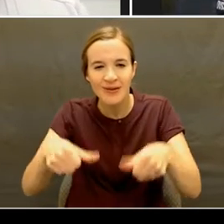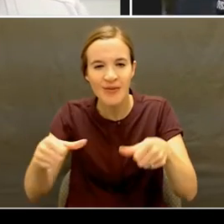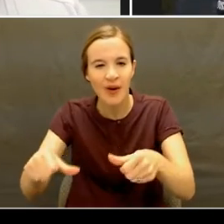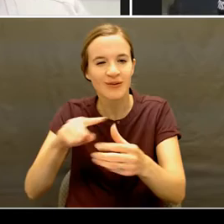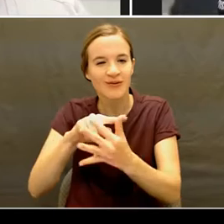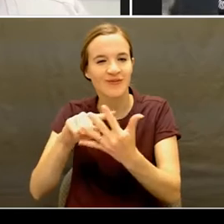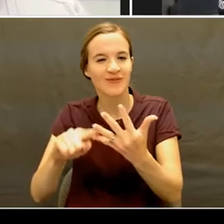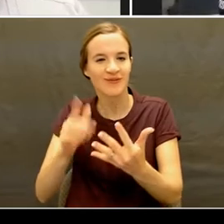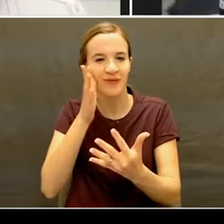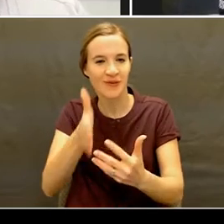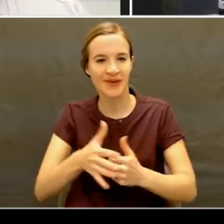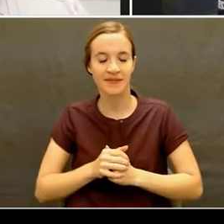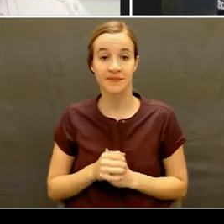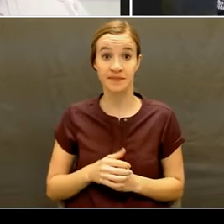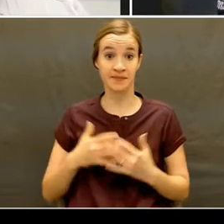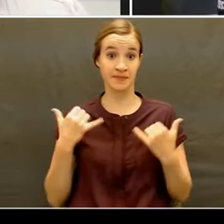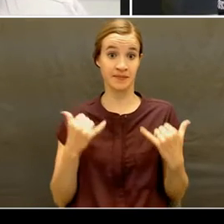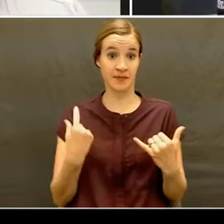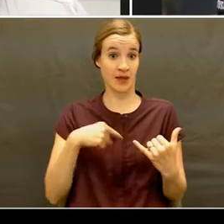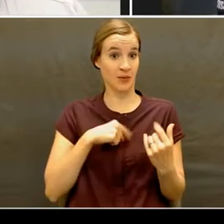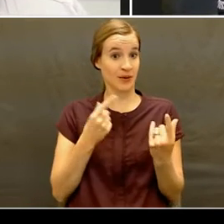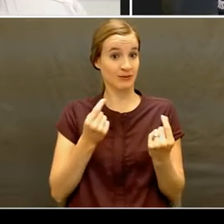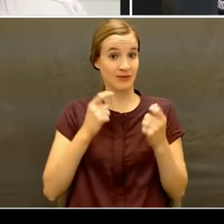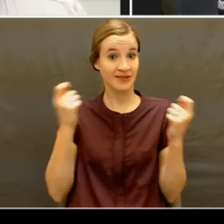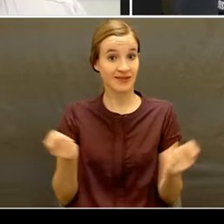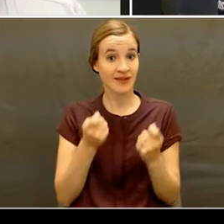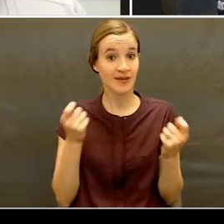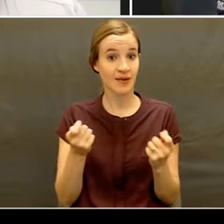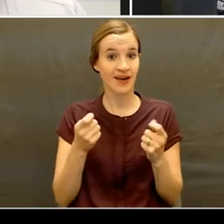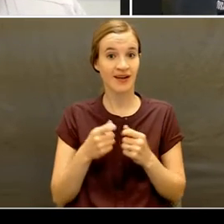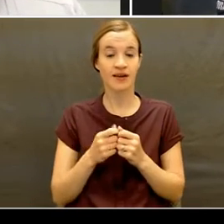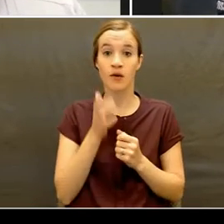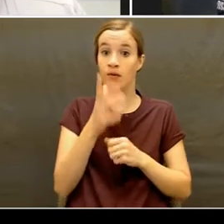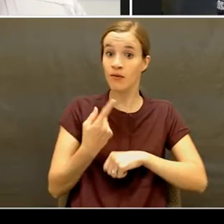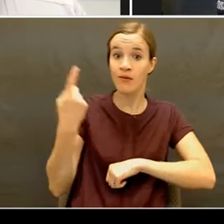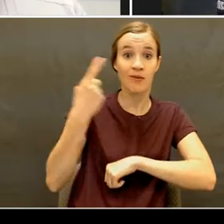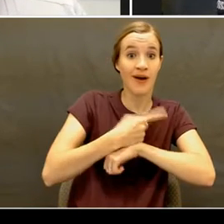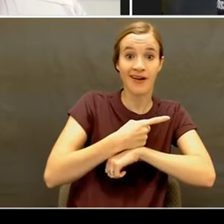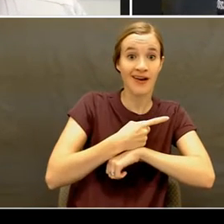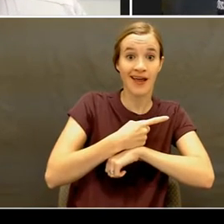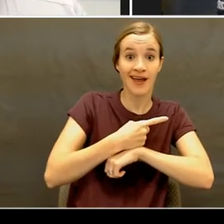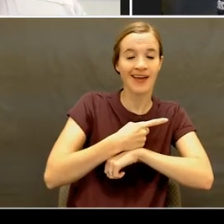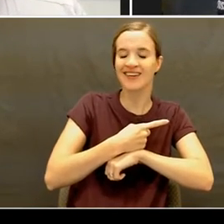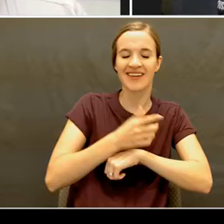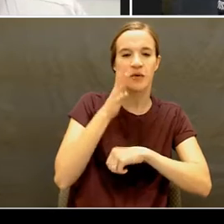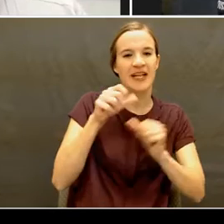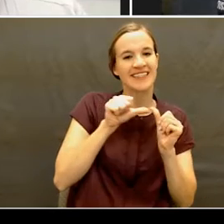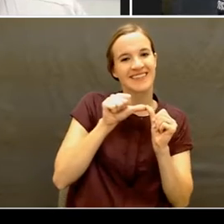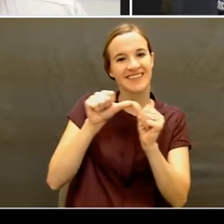um we are doing a thing to help celebrate. We are actually extending over a period of time and